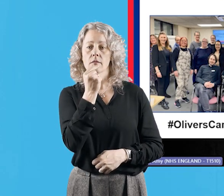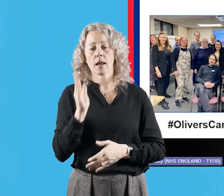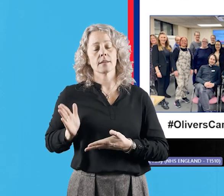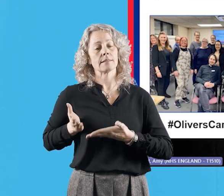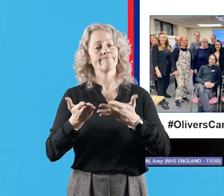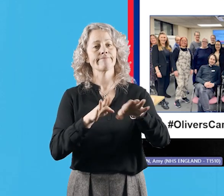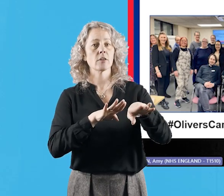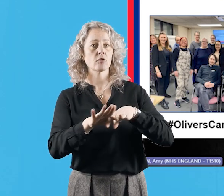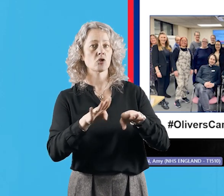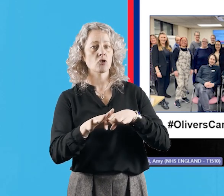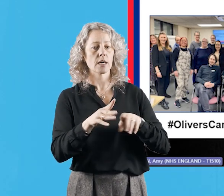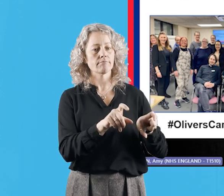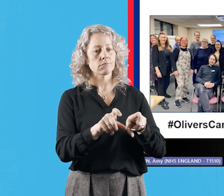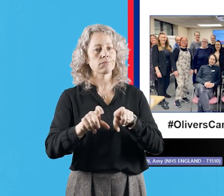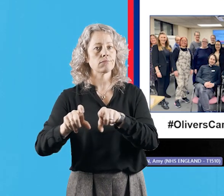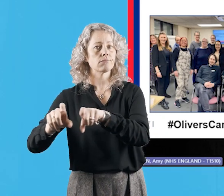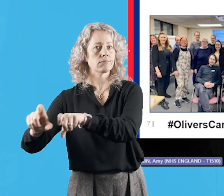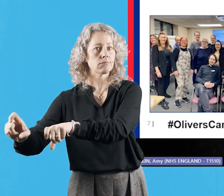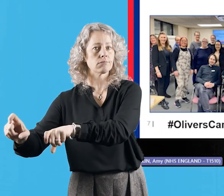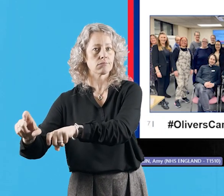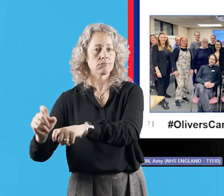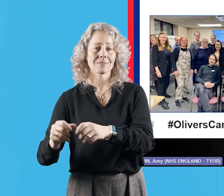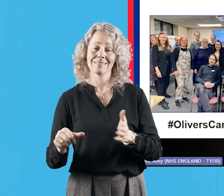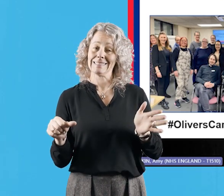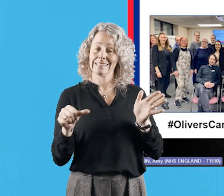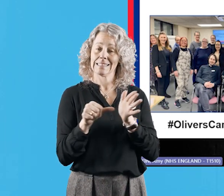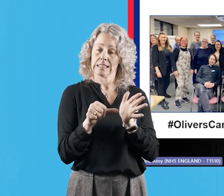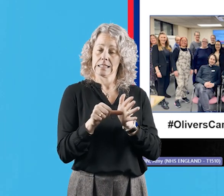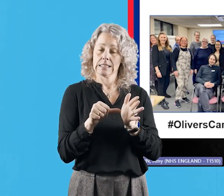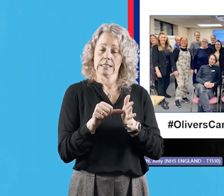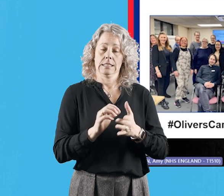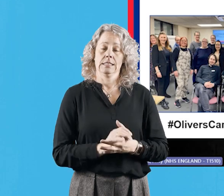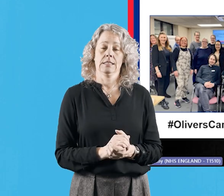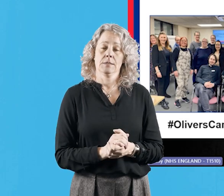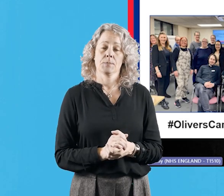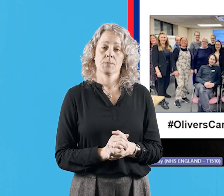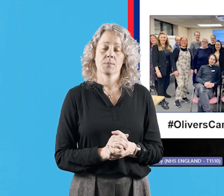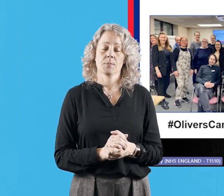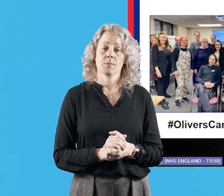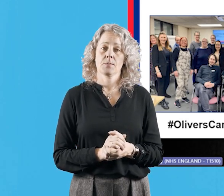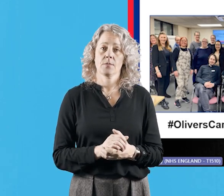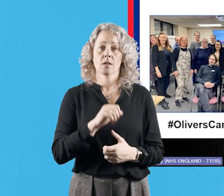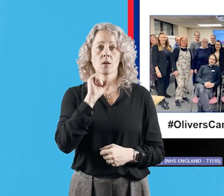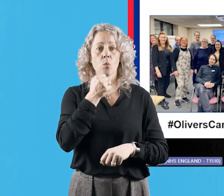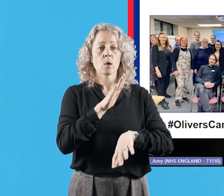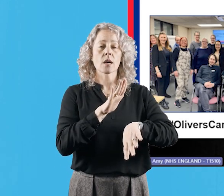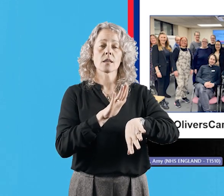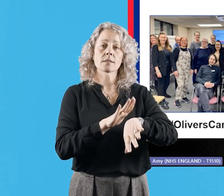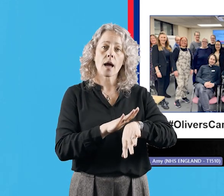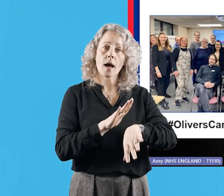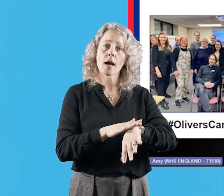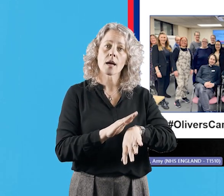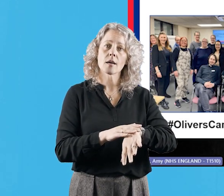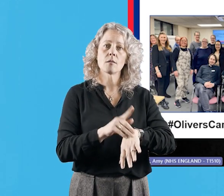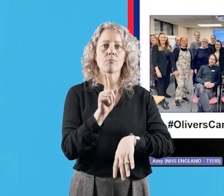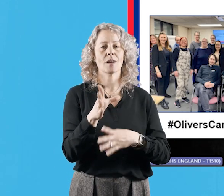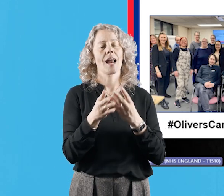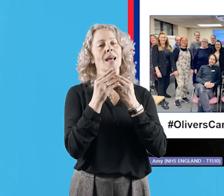sustainable to deliver this training in the code lived way is really hard. So it is going to take time but it's worth